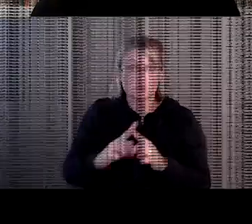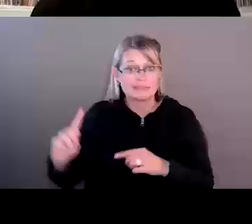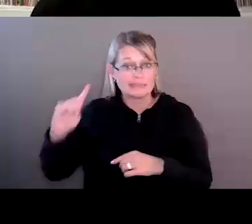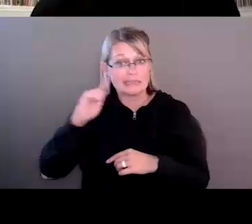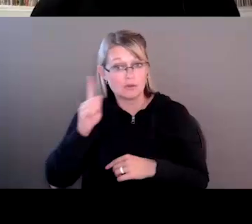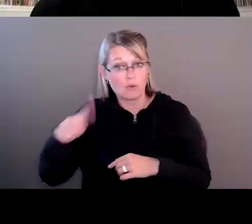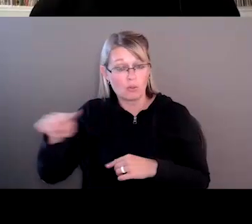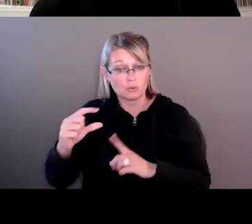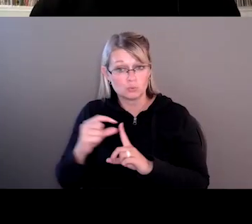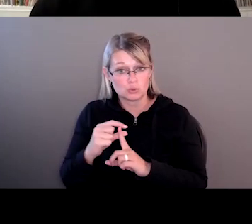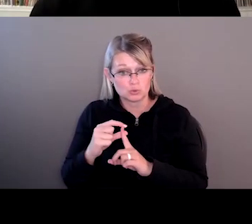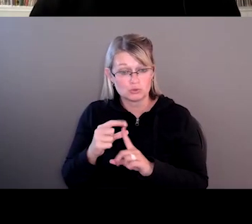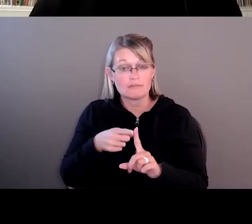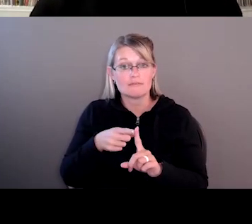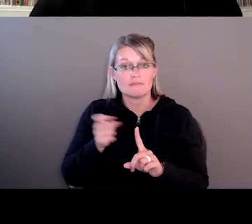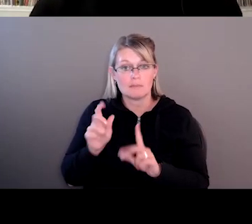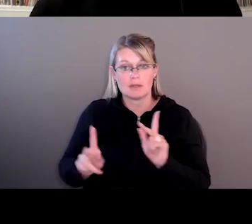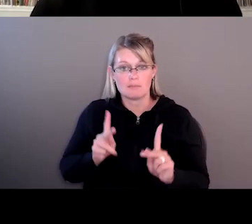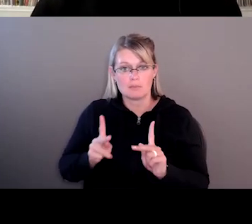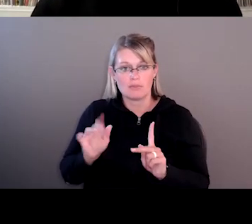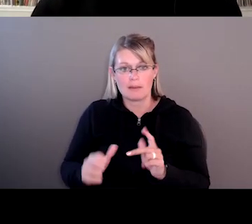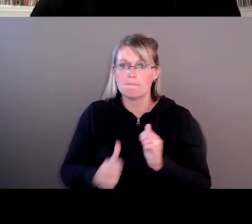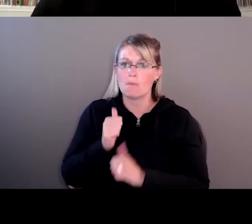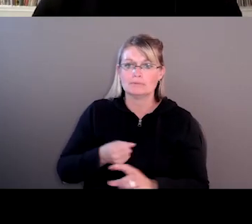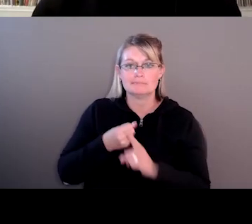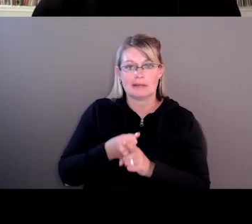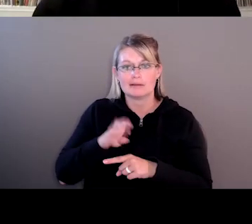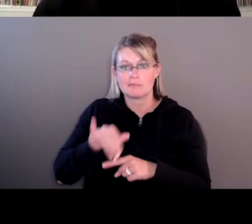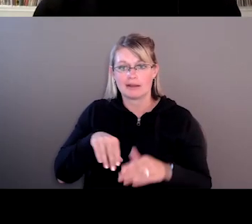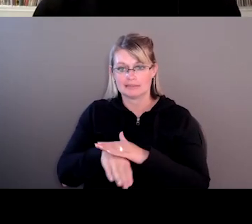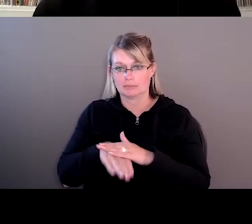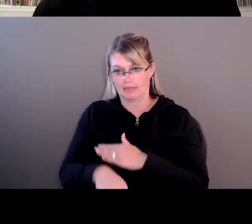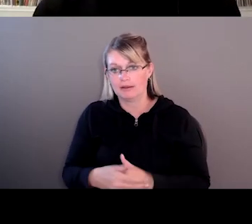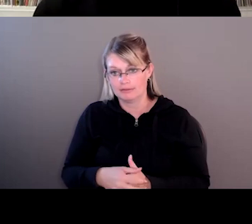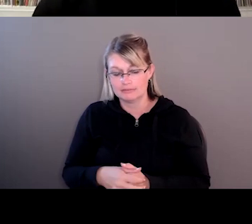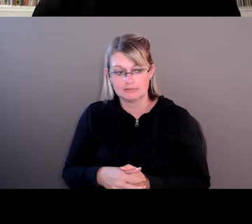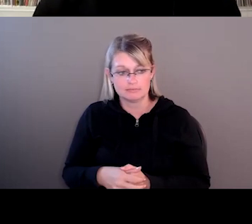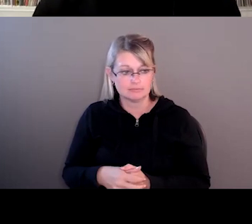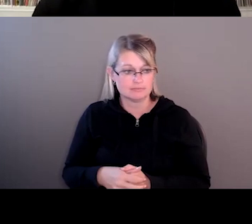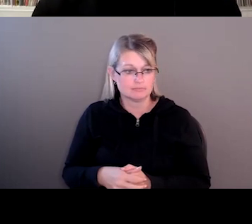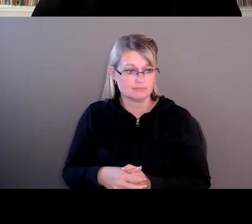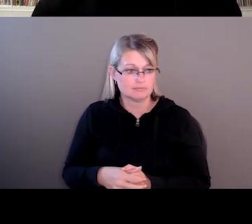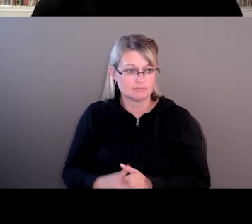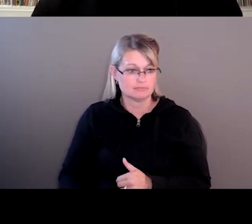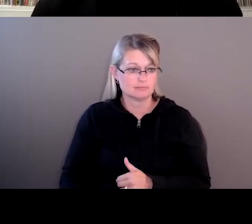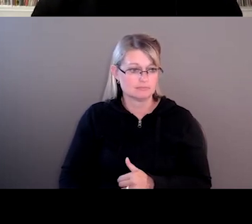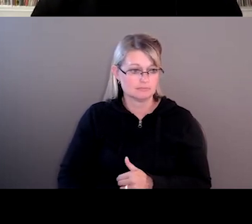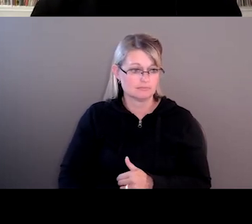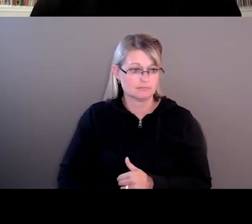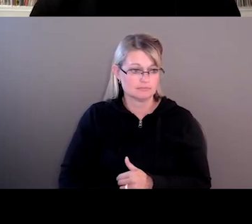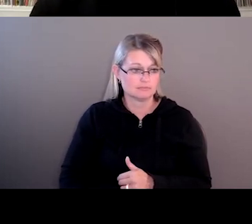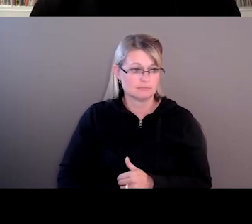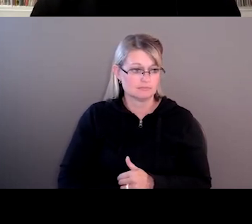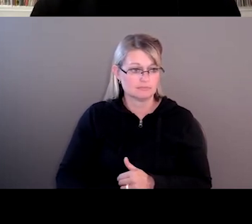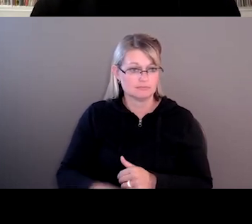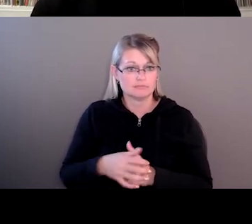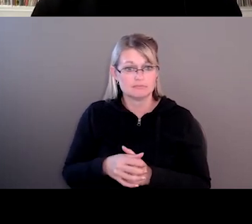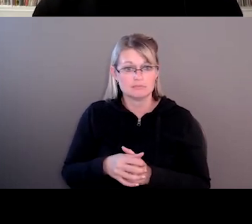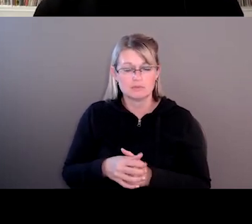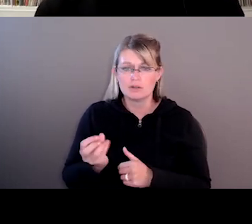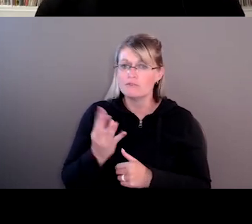words from the people that are most impacted by accessibility. A couple of years ago I interviewed